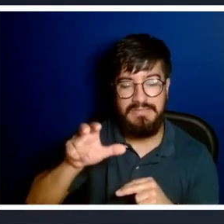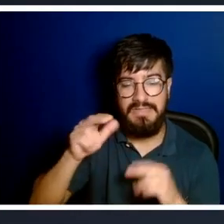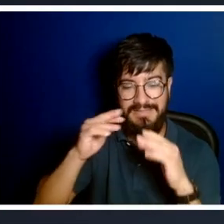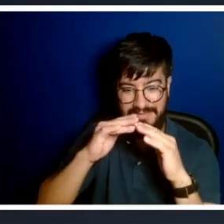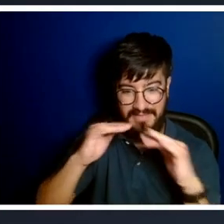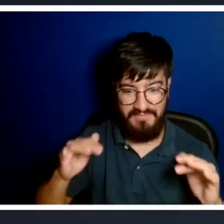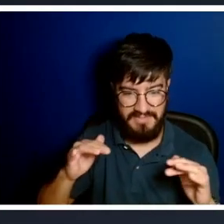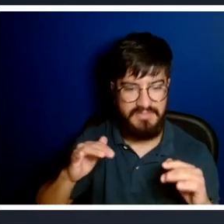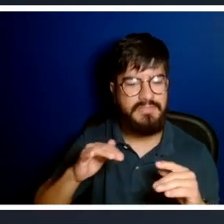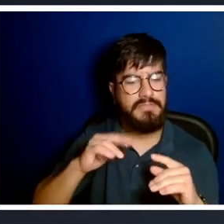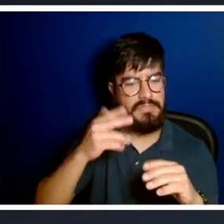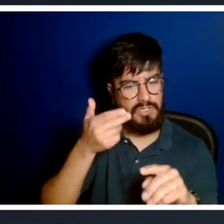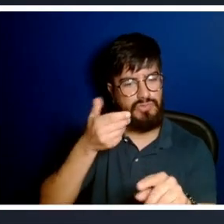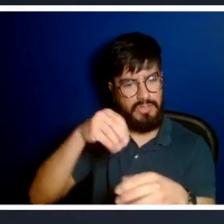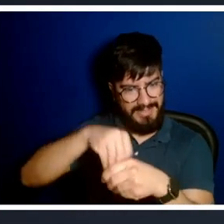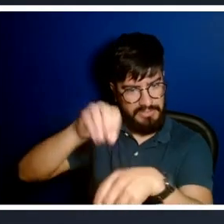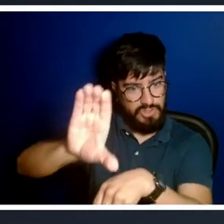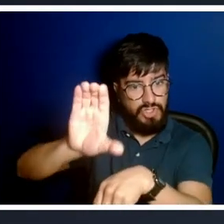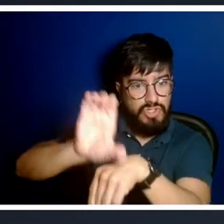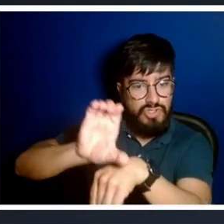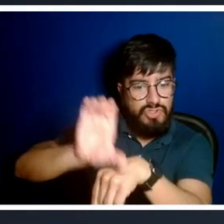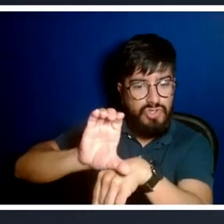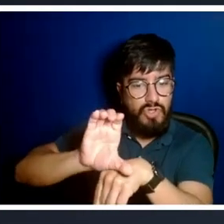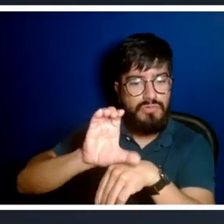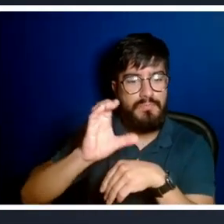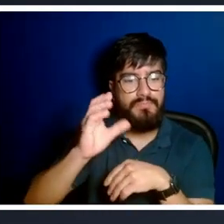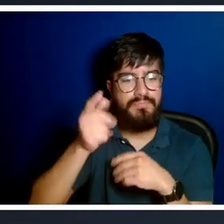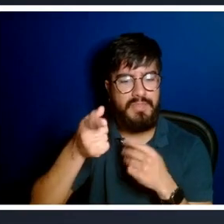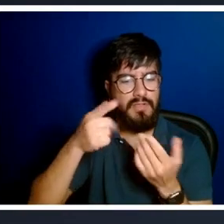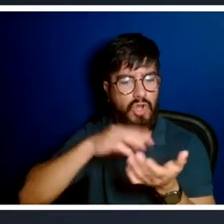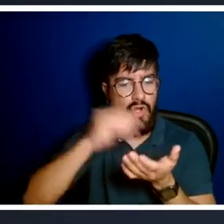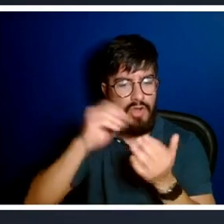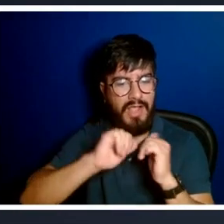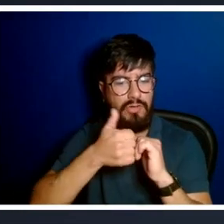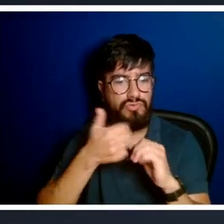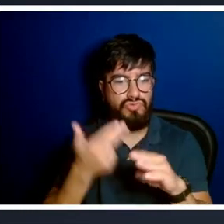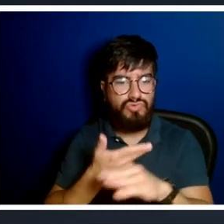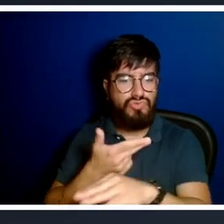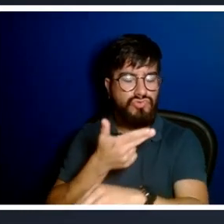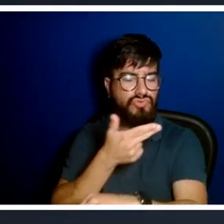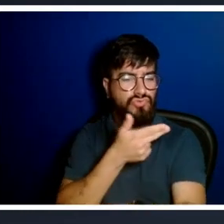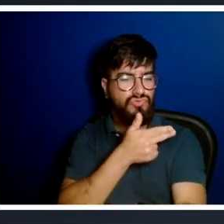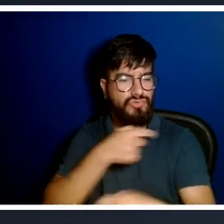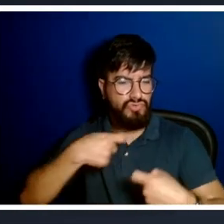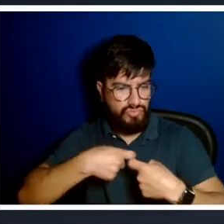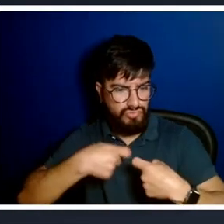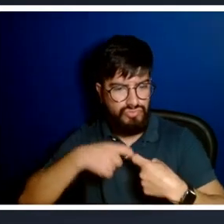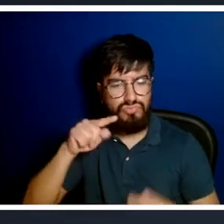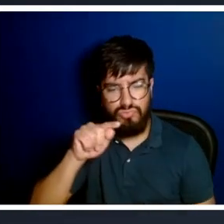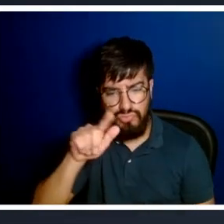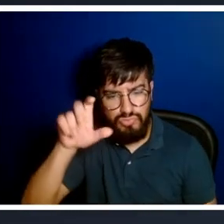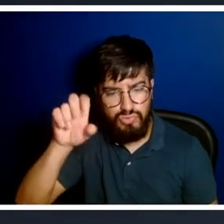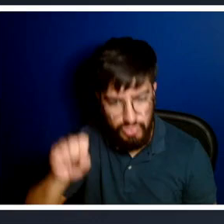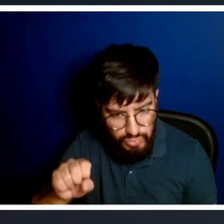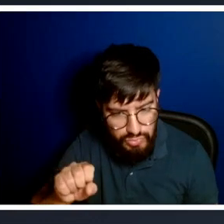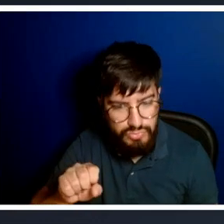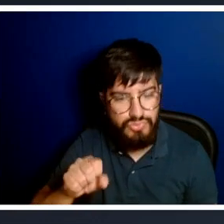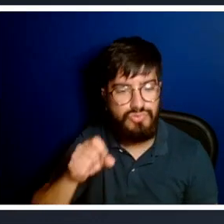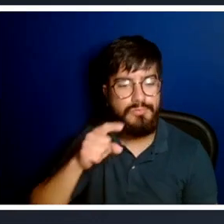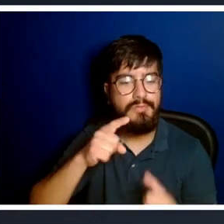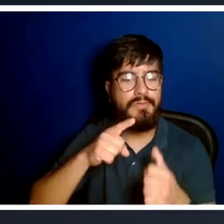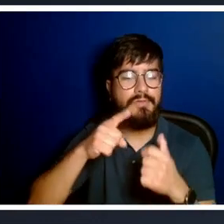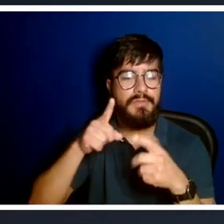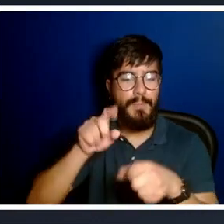working with folks who had expertise in that space. We visited an urban farm with -- where